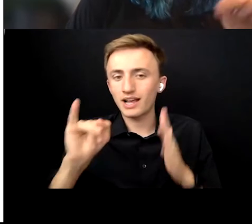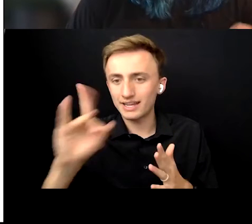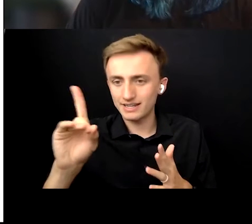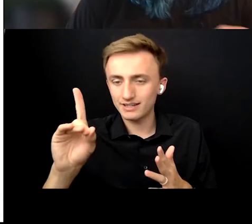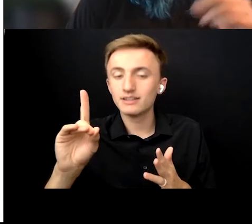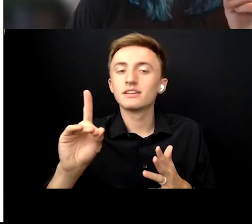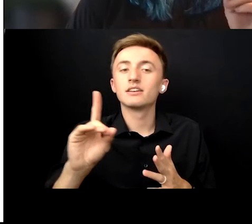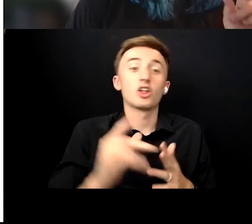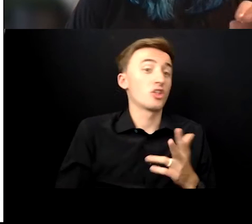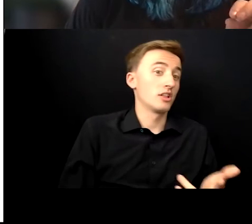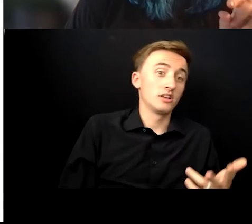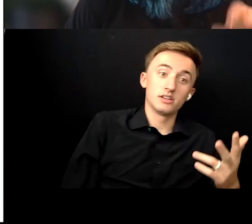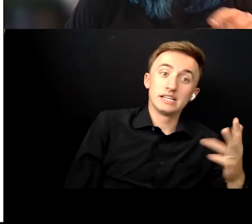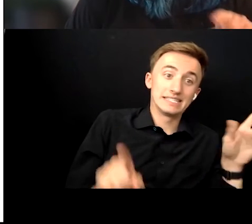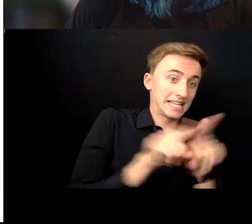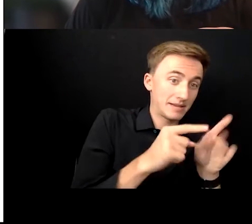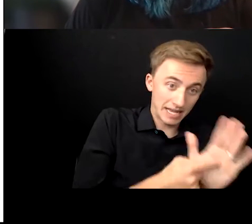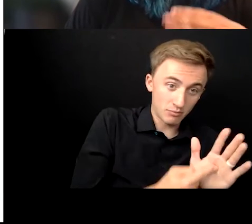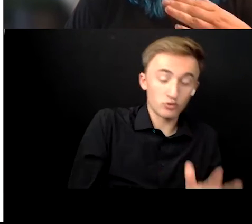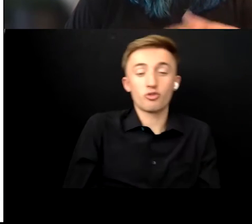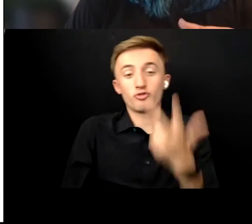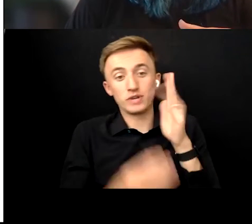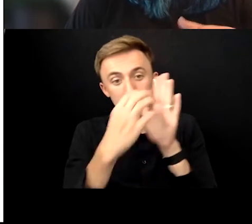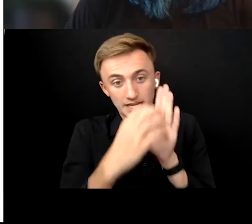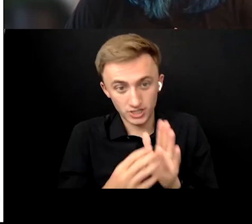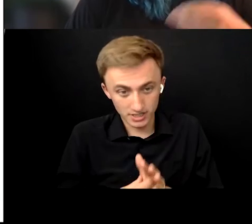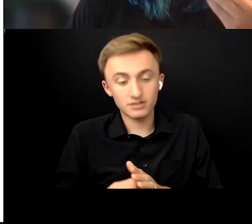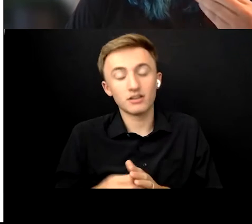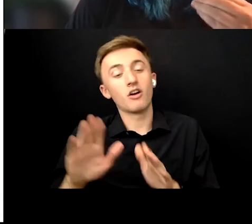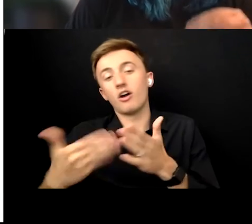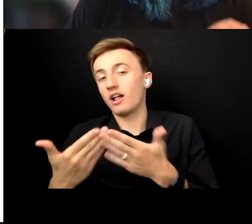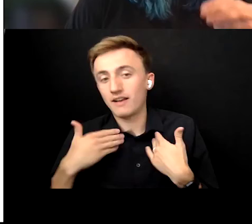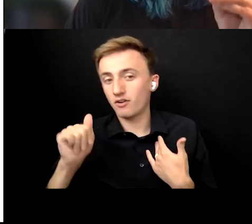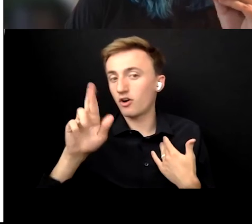three sections, all of them referencing aria-labelledby to the section heading ID,